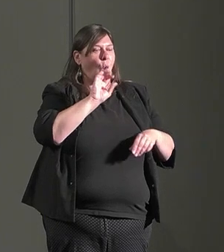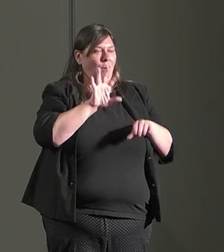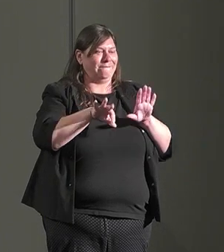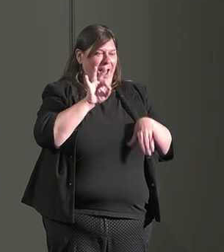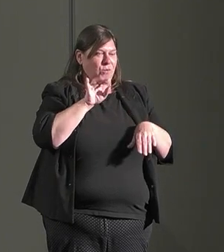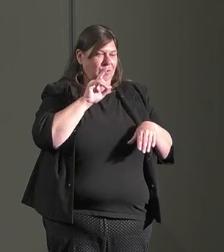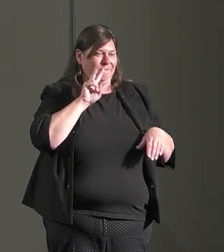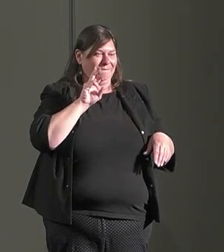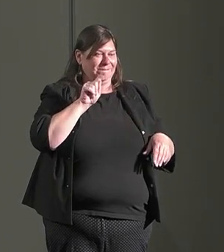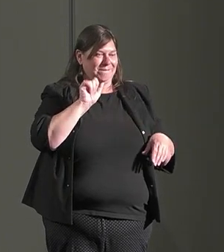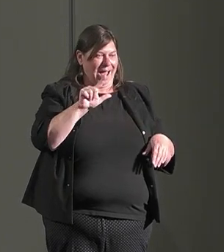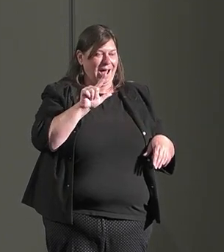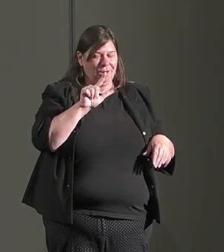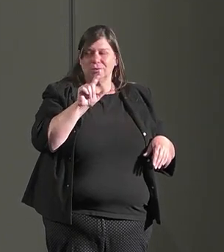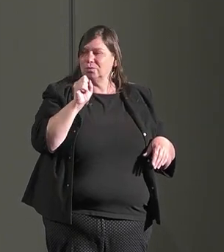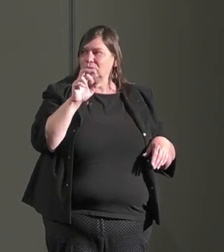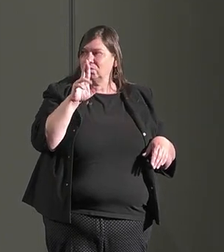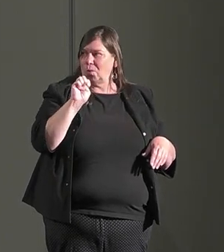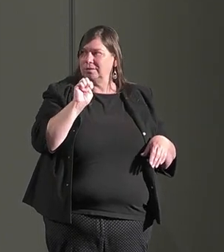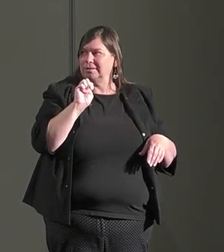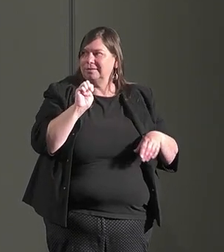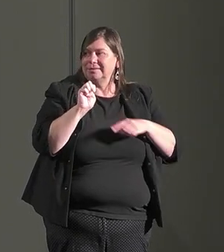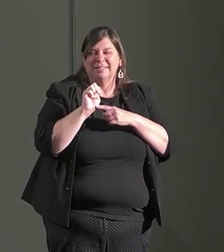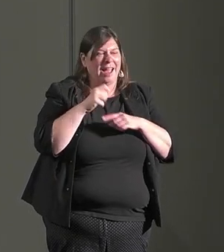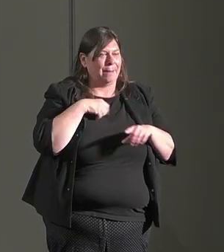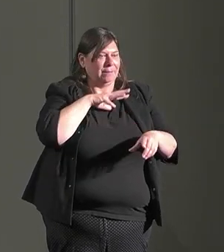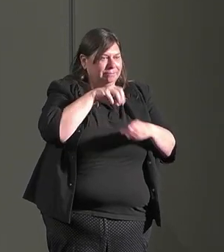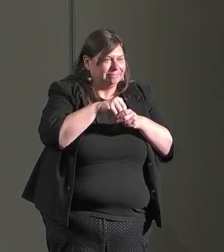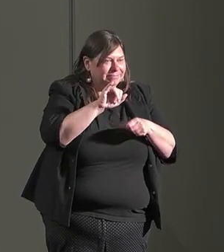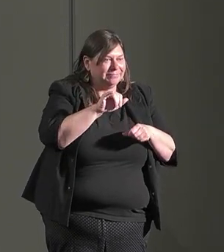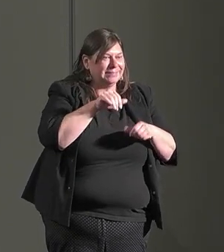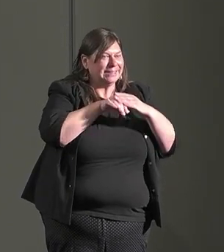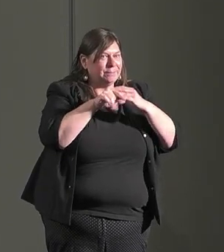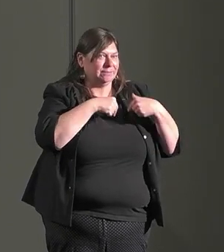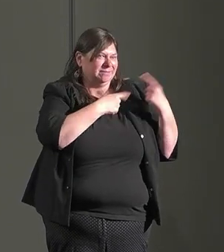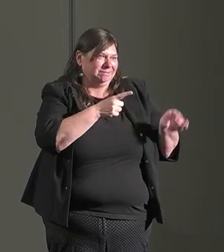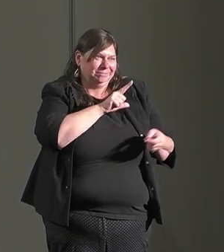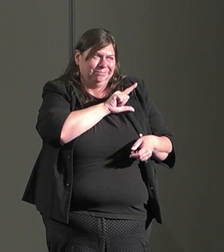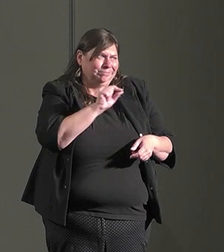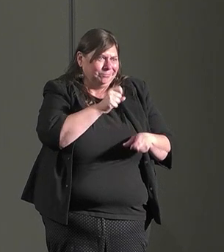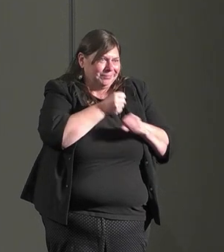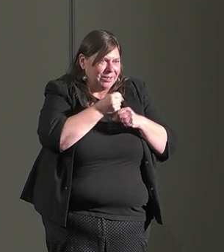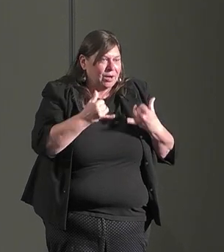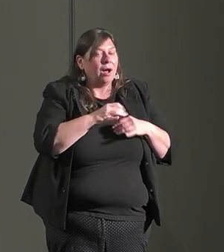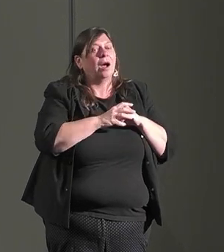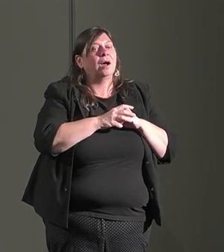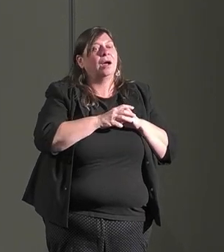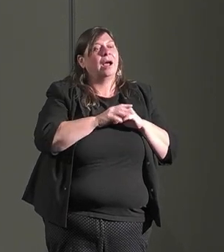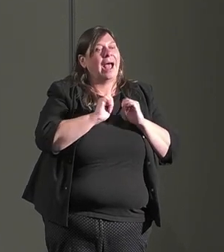community for a couple decades now in terms of what we're trying to do and how we try to drive